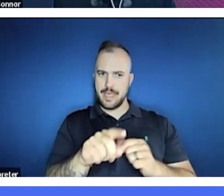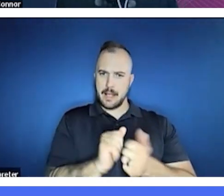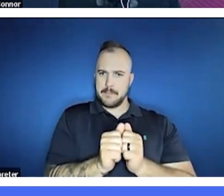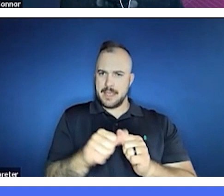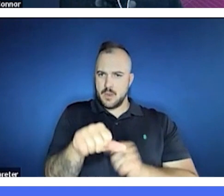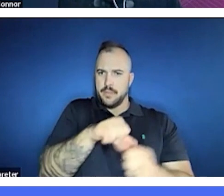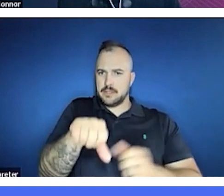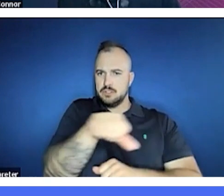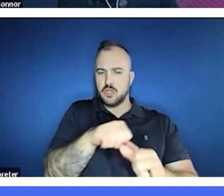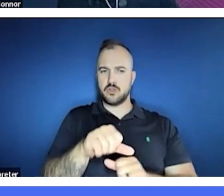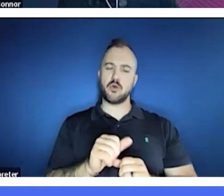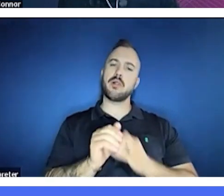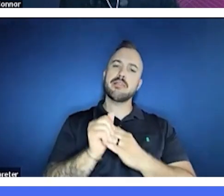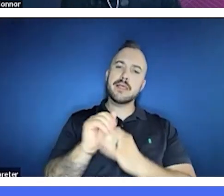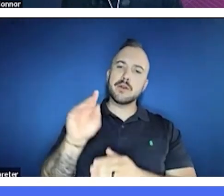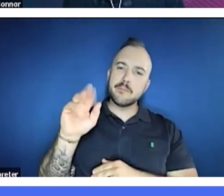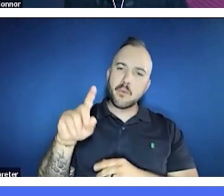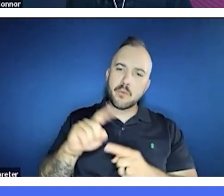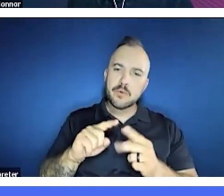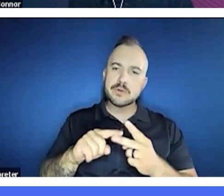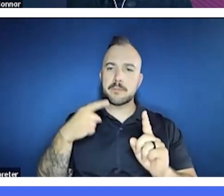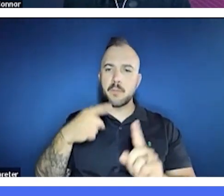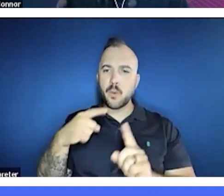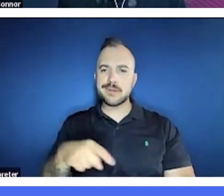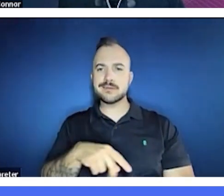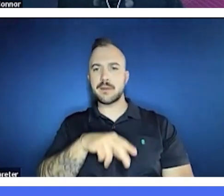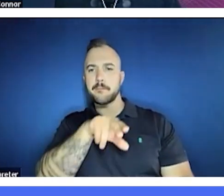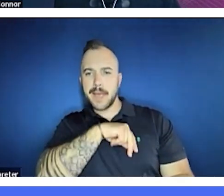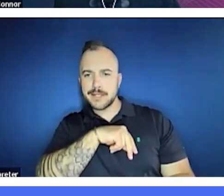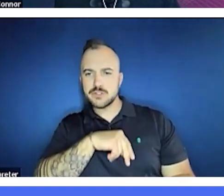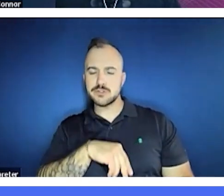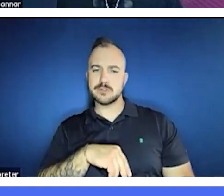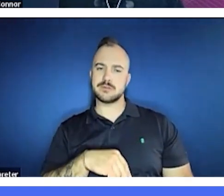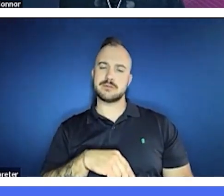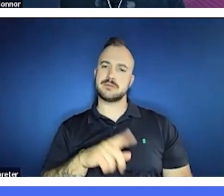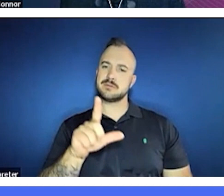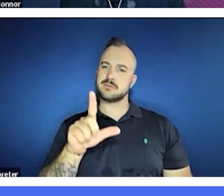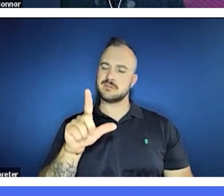Through leaderboard, through points, through badges, through stuff they post on LinkedIn afterwards, right?